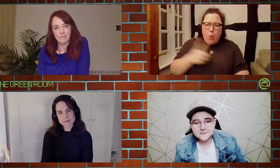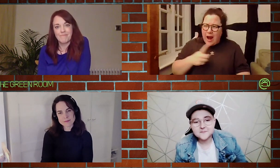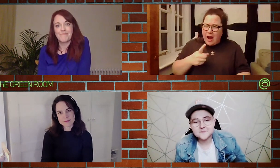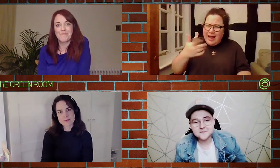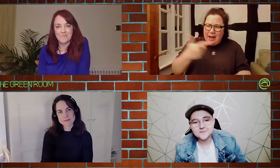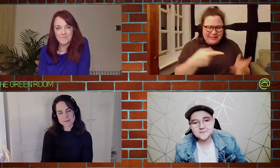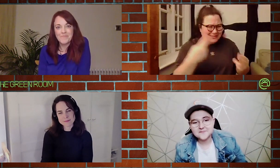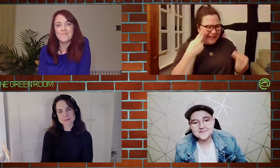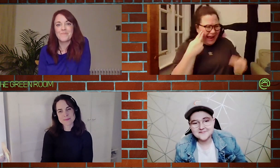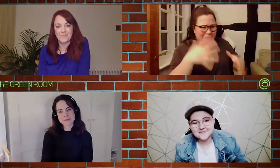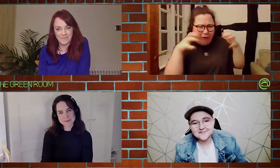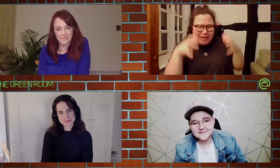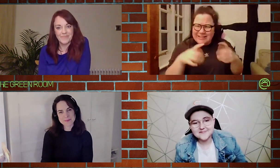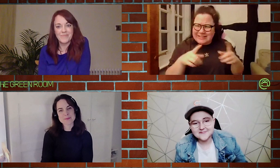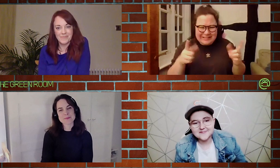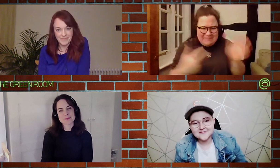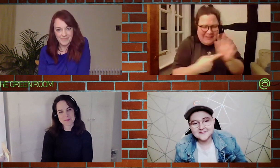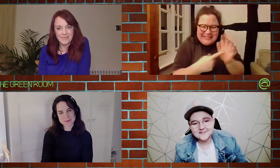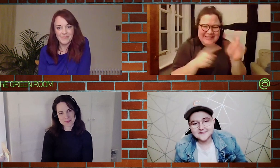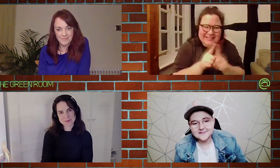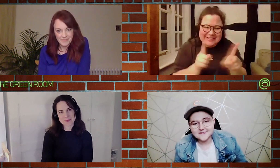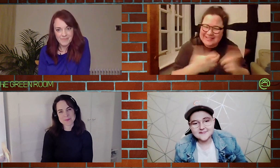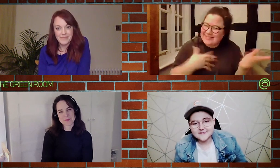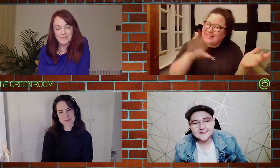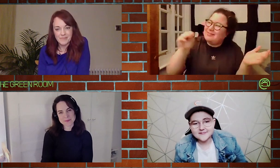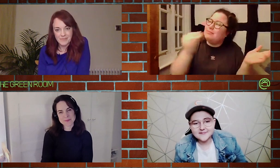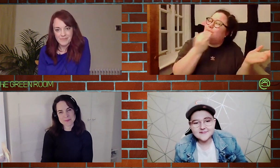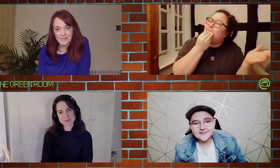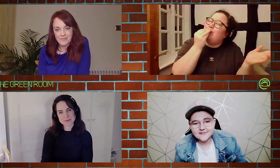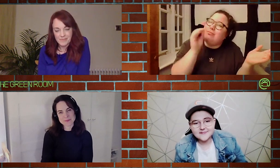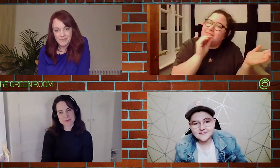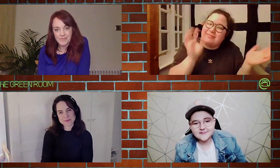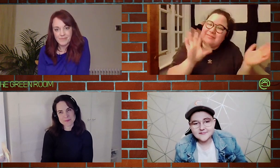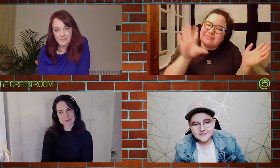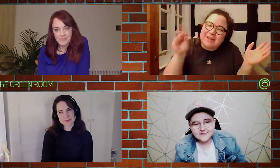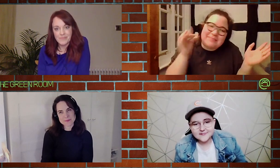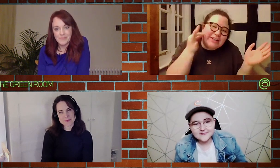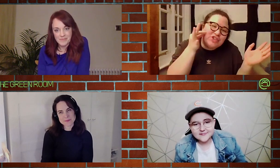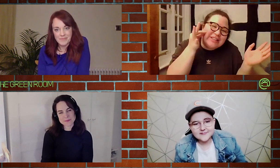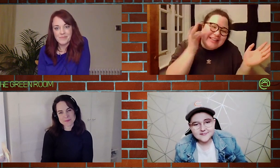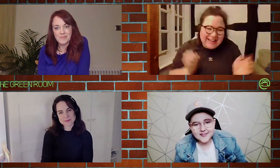and that's what's important. A deaf audience is really important as well you know that's who I'm